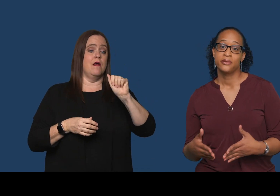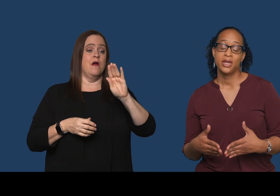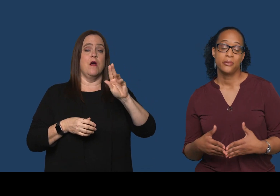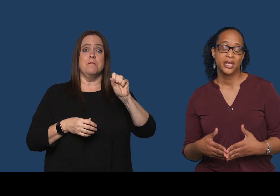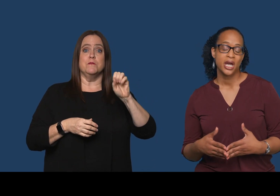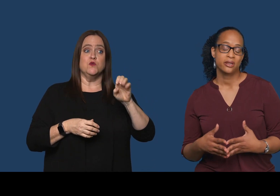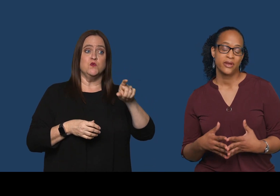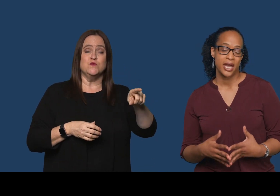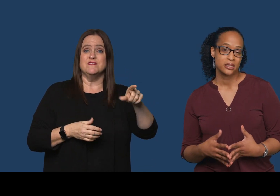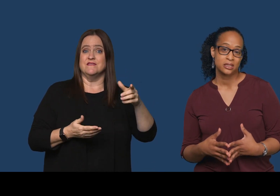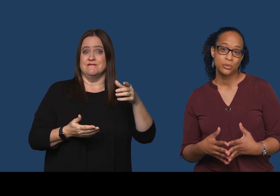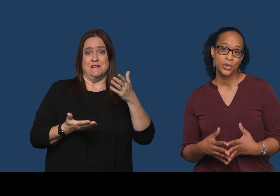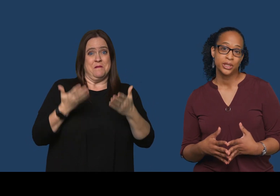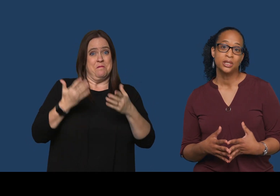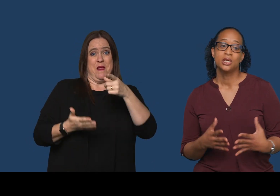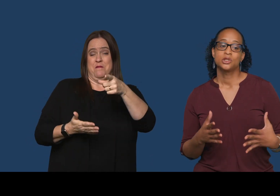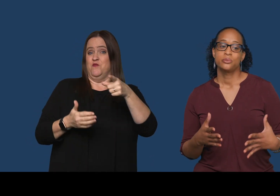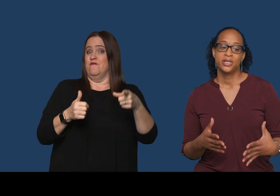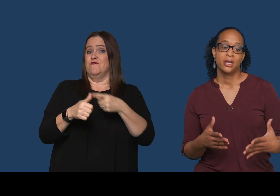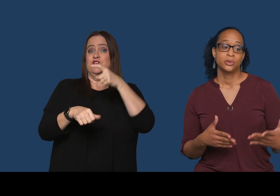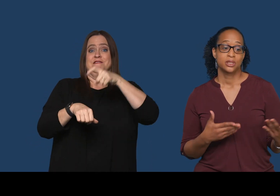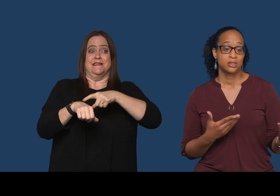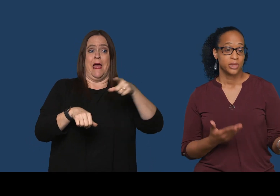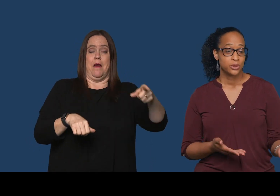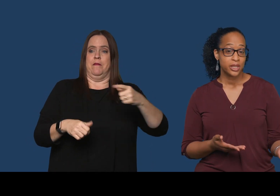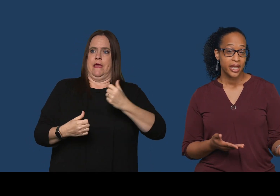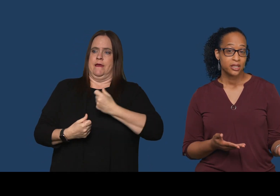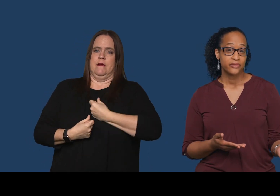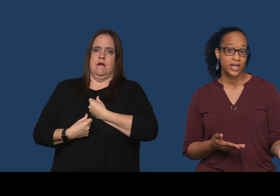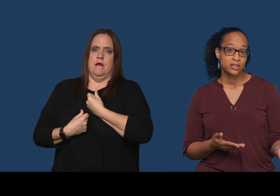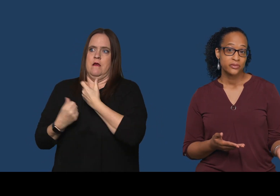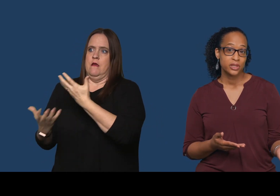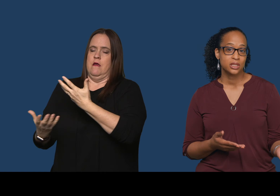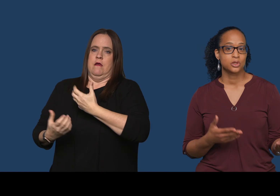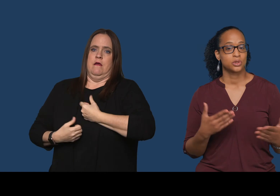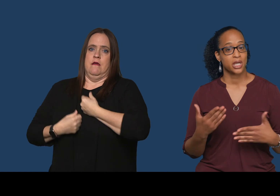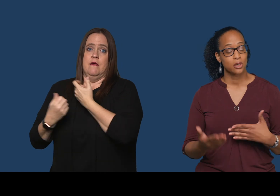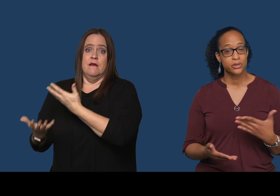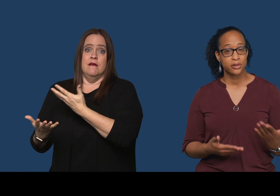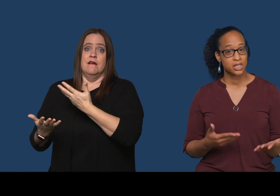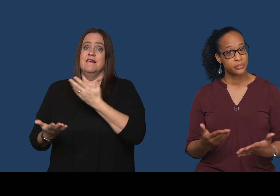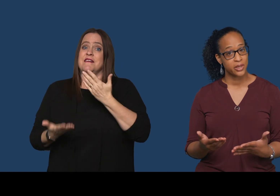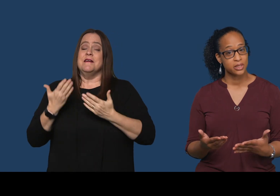They may not have had someone to be able to communicate effectively to tell their experience